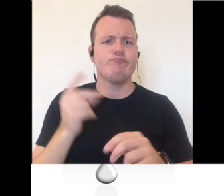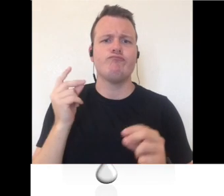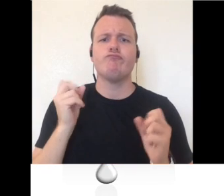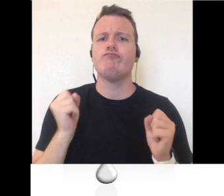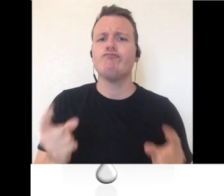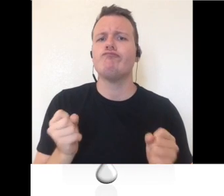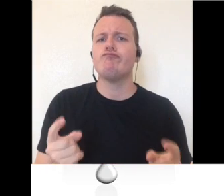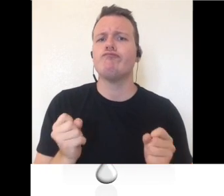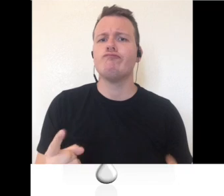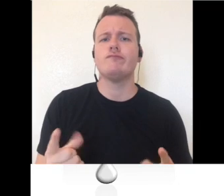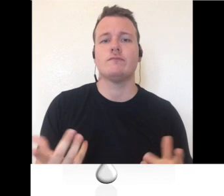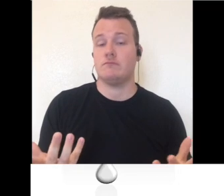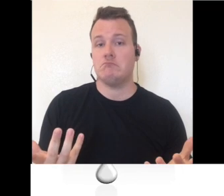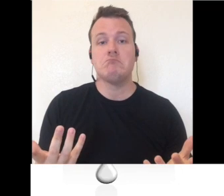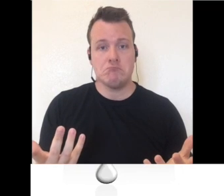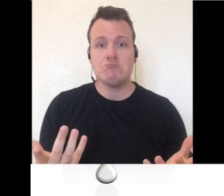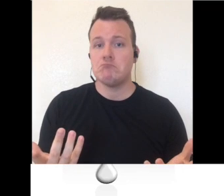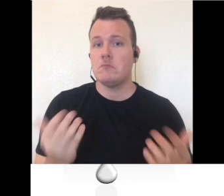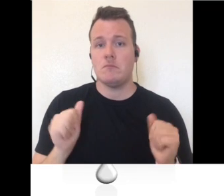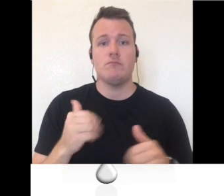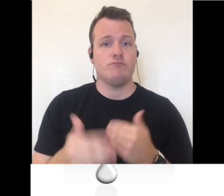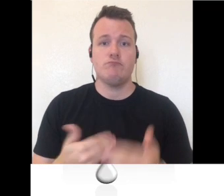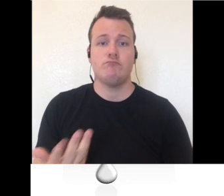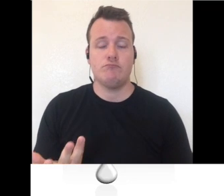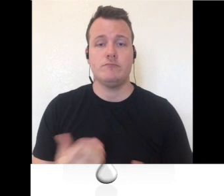You can do this in your head, and you can just kind of go by the seat of your